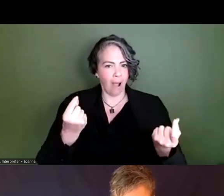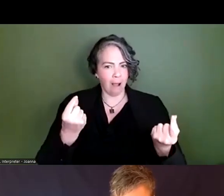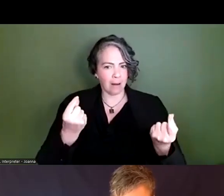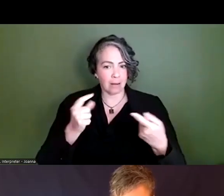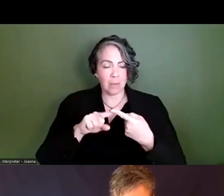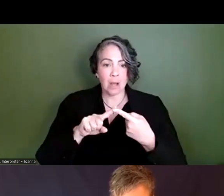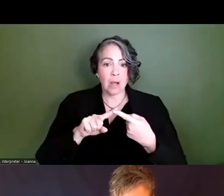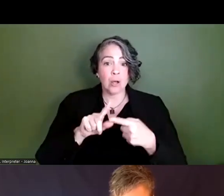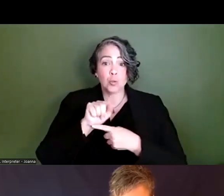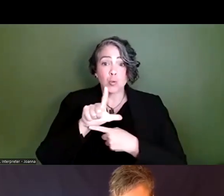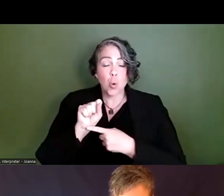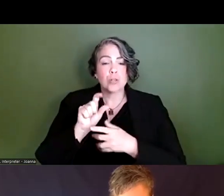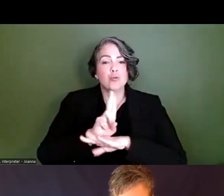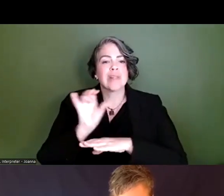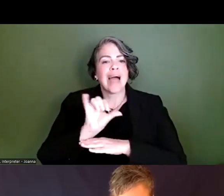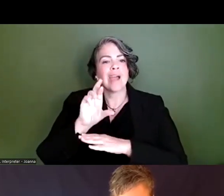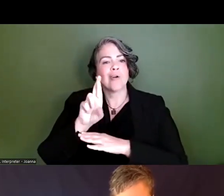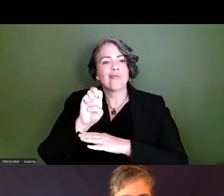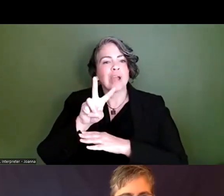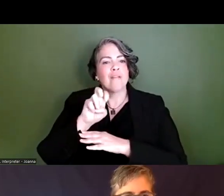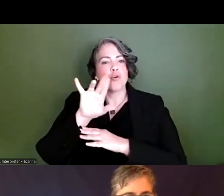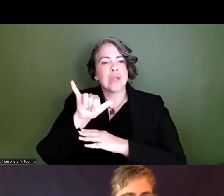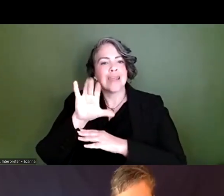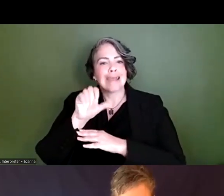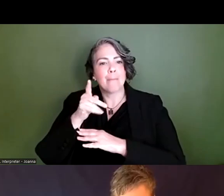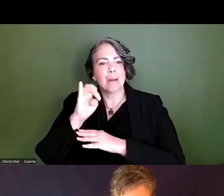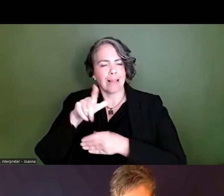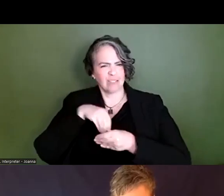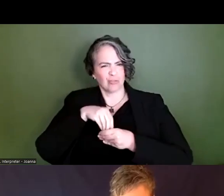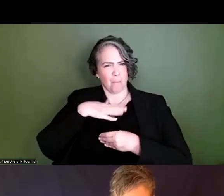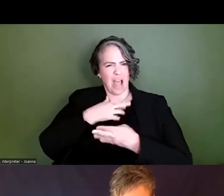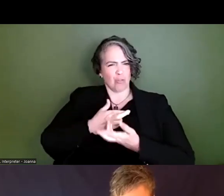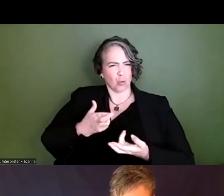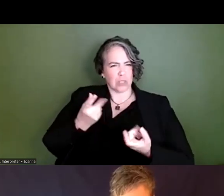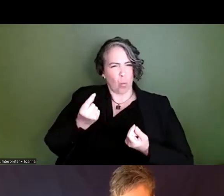where we take a look at our internal resources, our external resources to